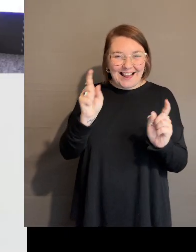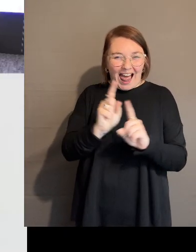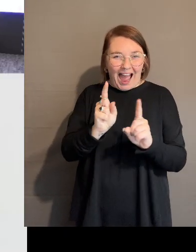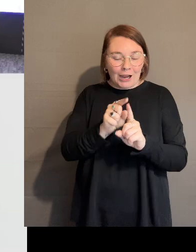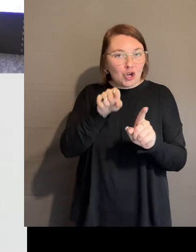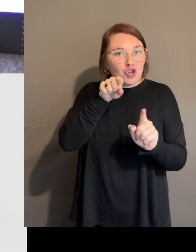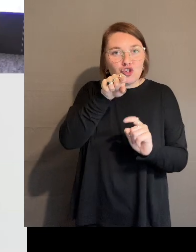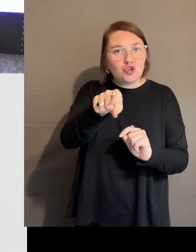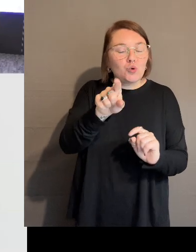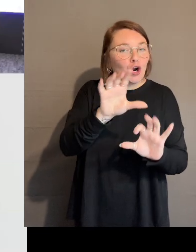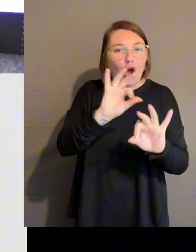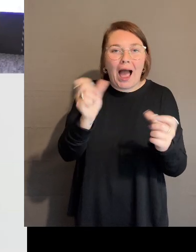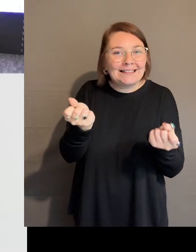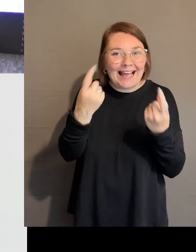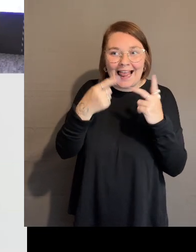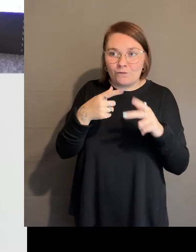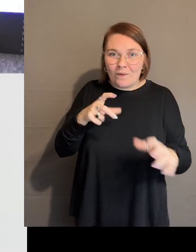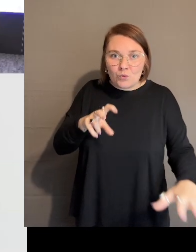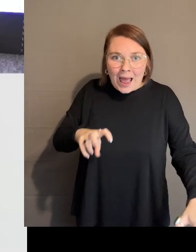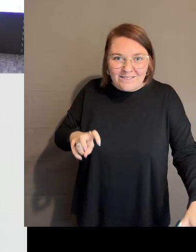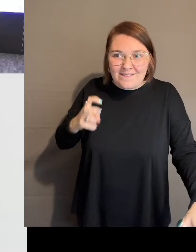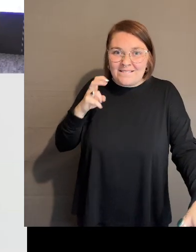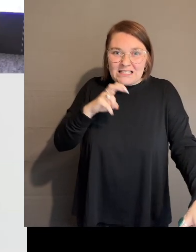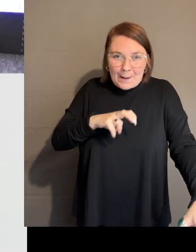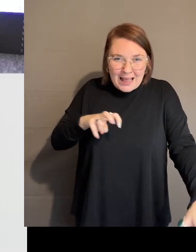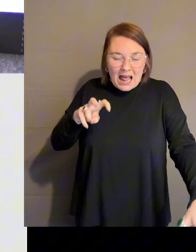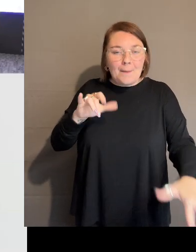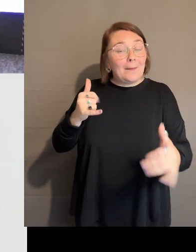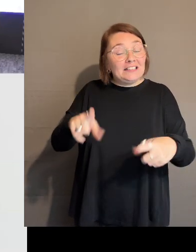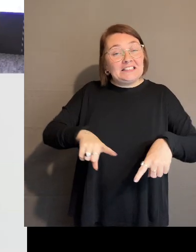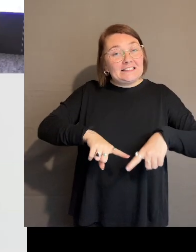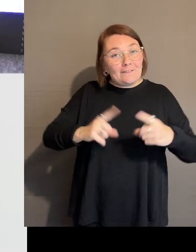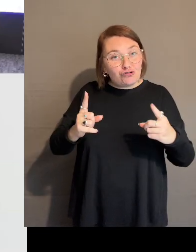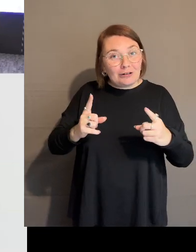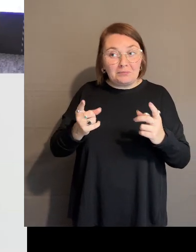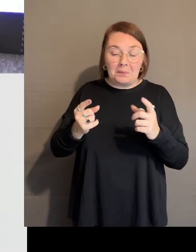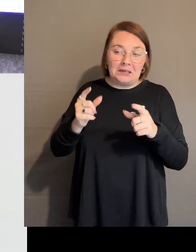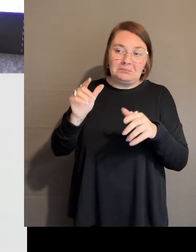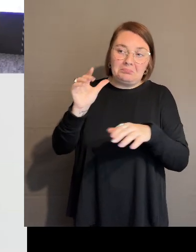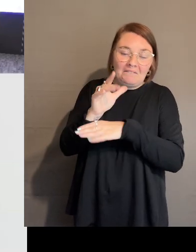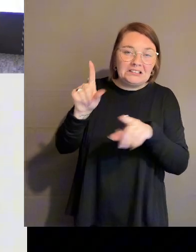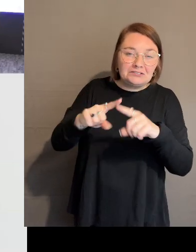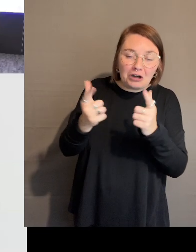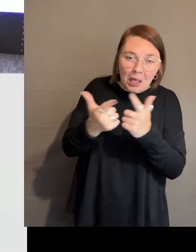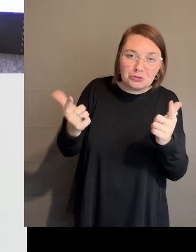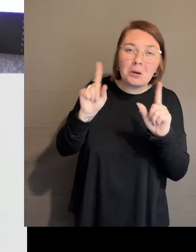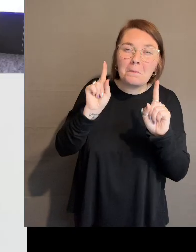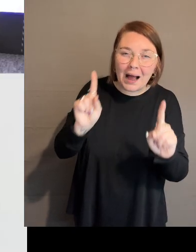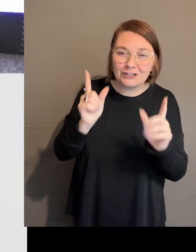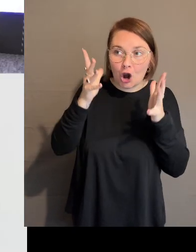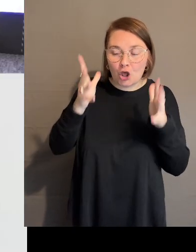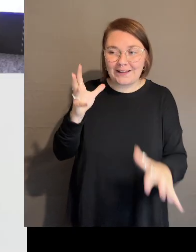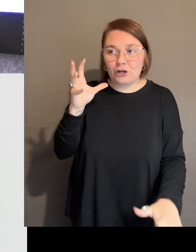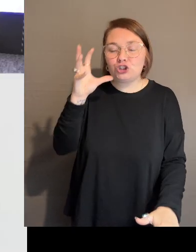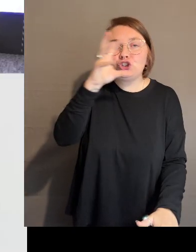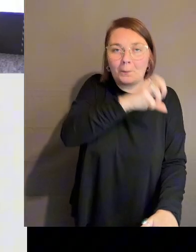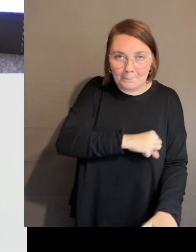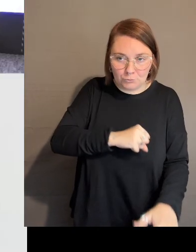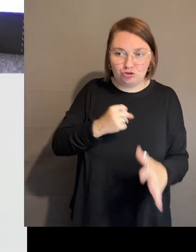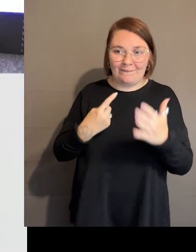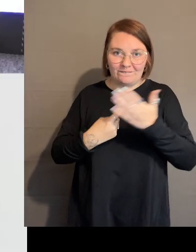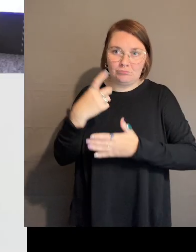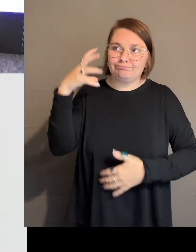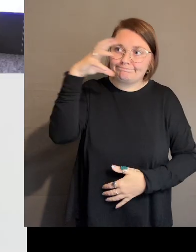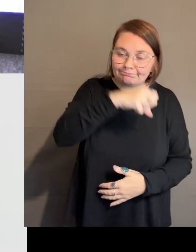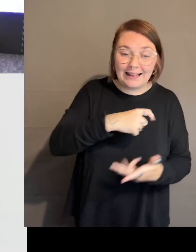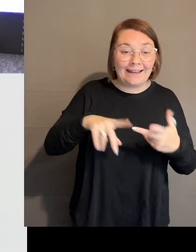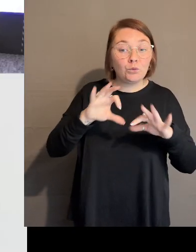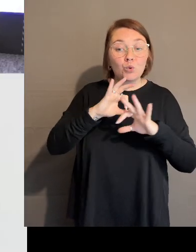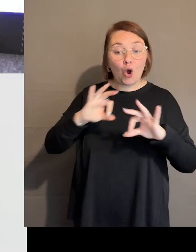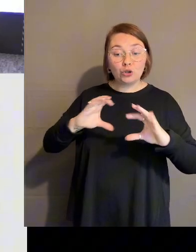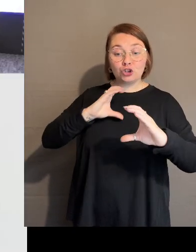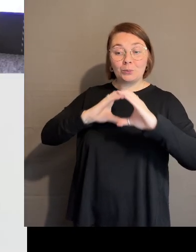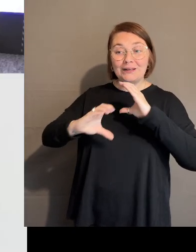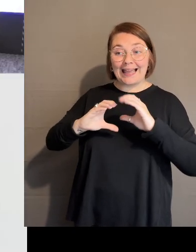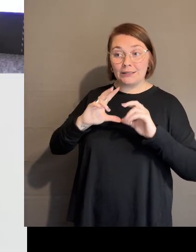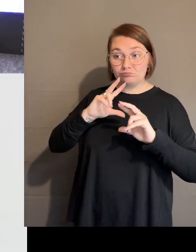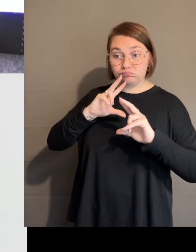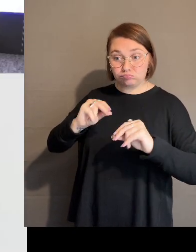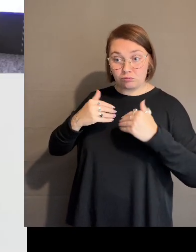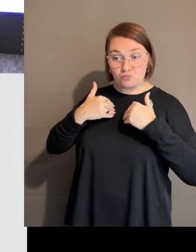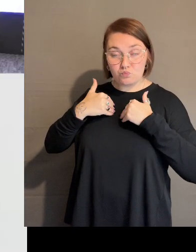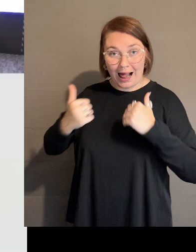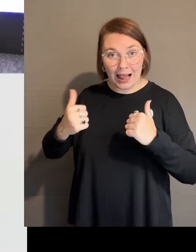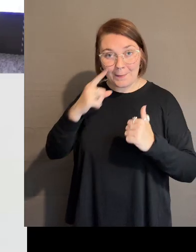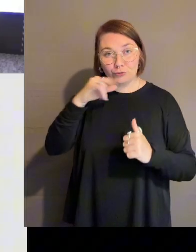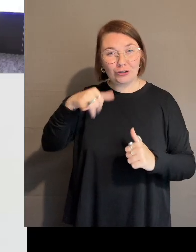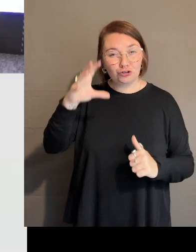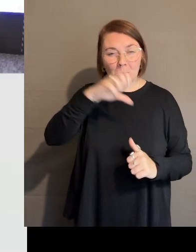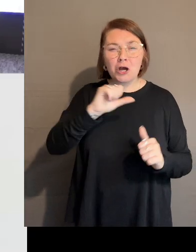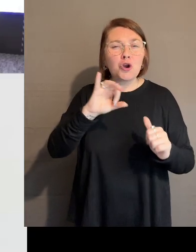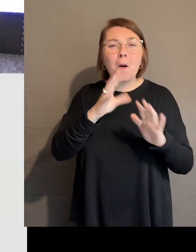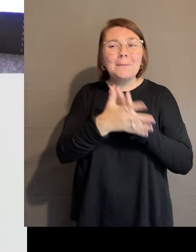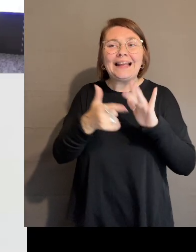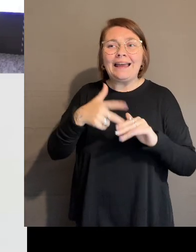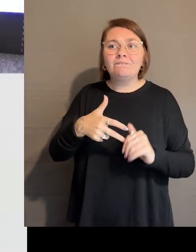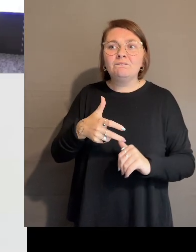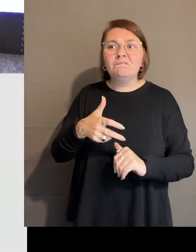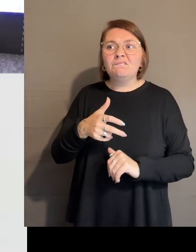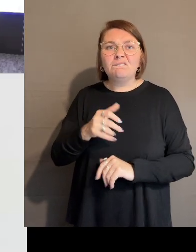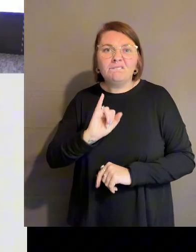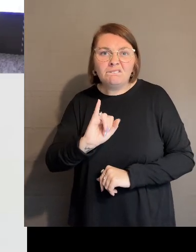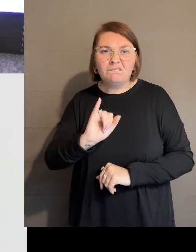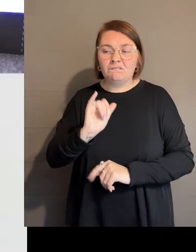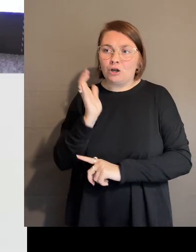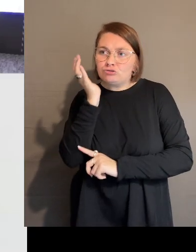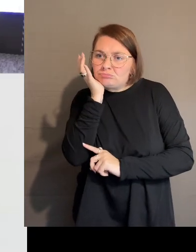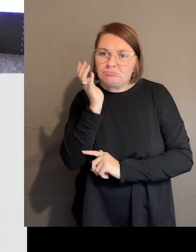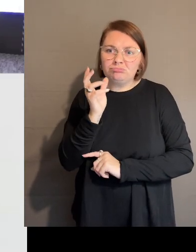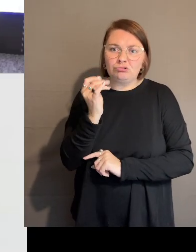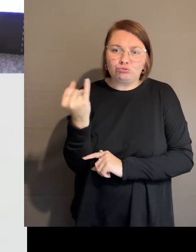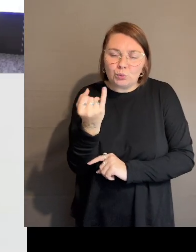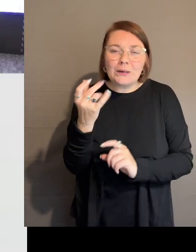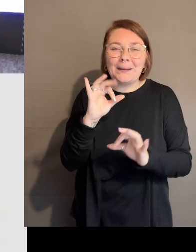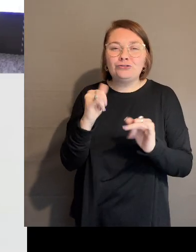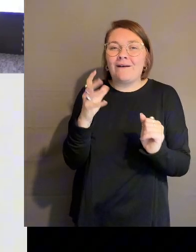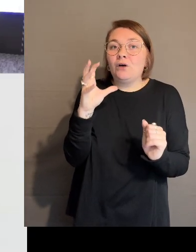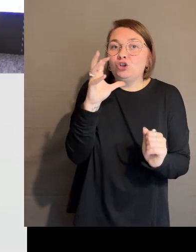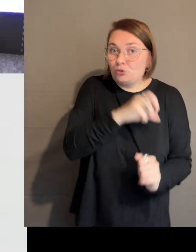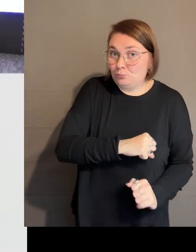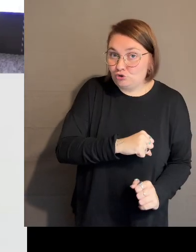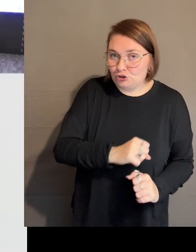that you wouldn't really understand, and maybe it's different when it's a different language, but there are a lot of assumptions being made if you don't communicate effectively that people would make. Even if they don't mean anything bad… mean anything bad, there are assumptions made. So…